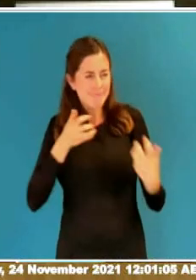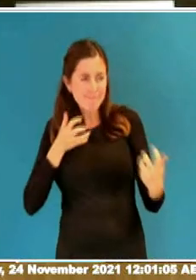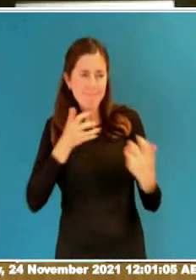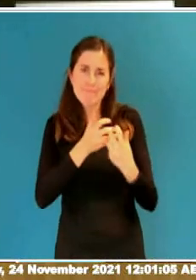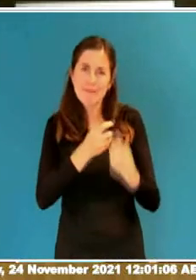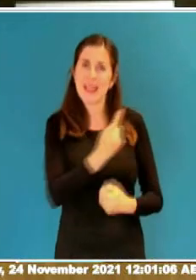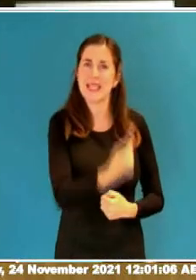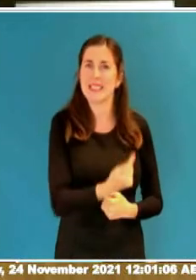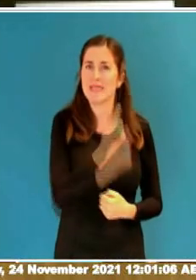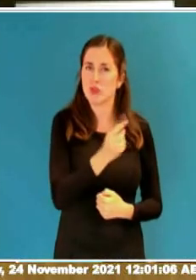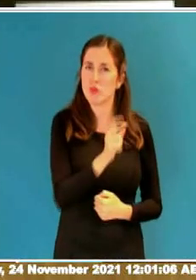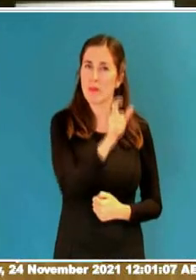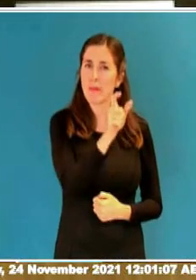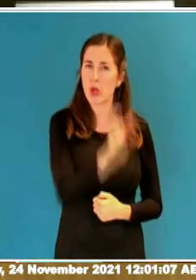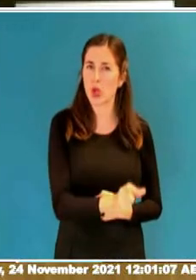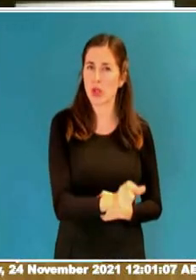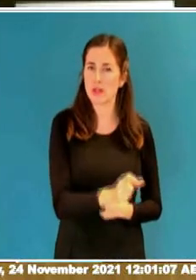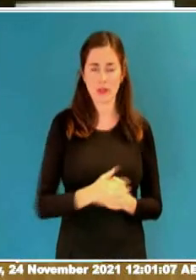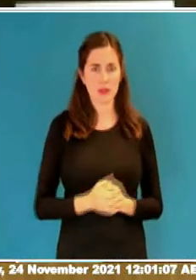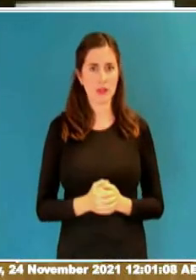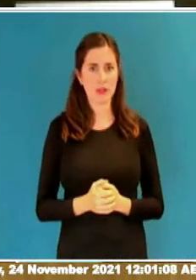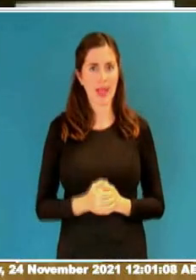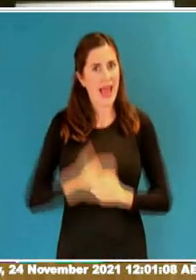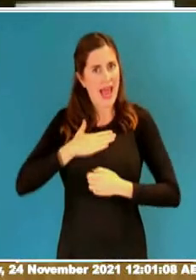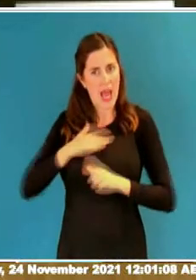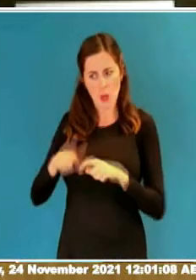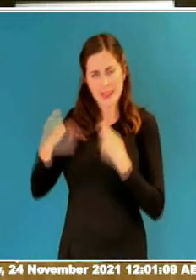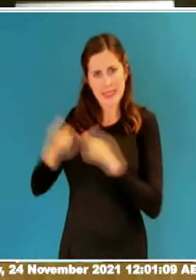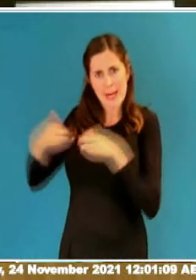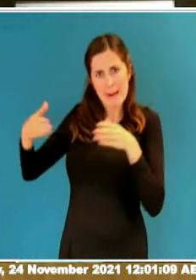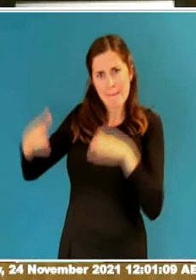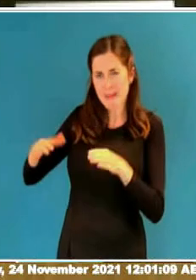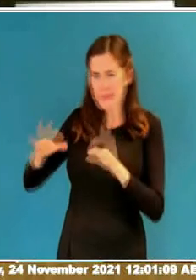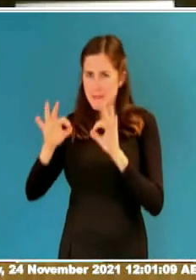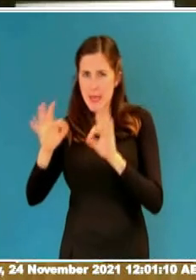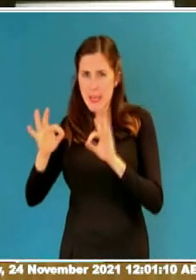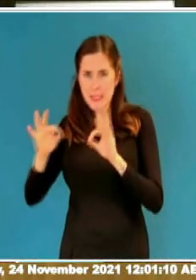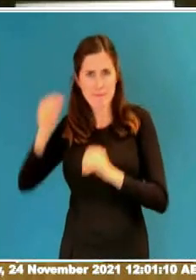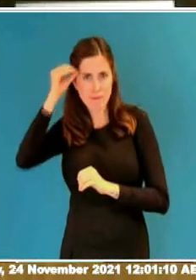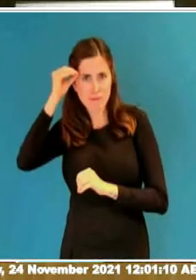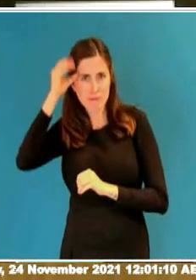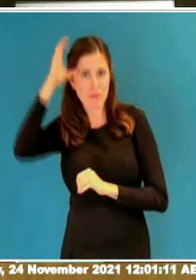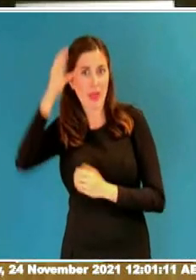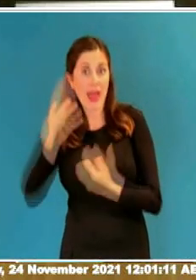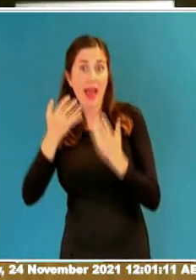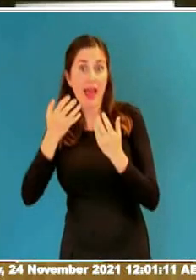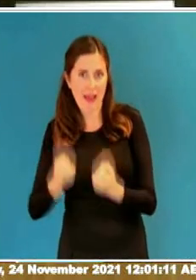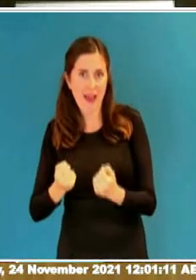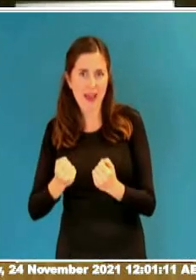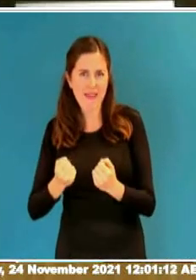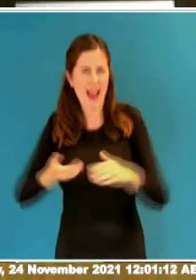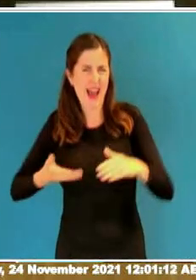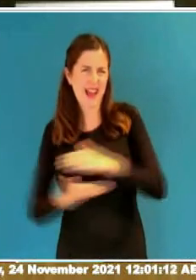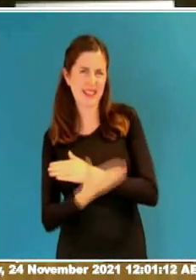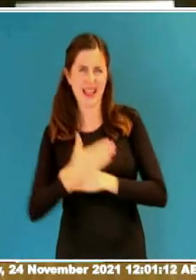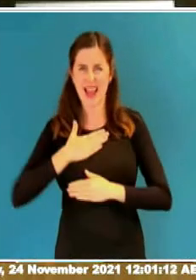So we do have a specialist area that we've set up within the corporate HR area.